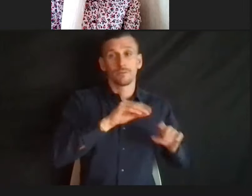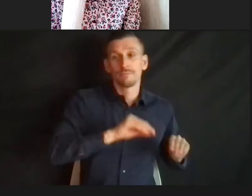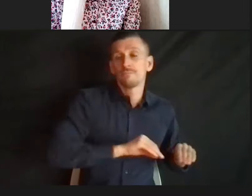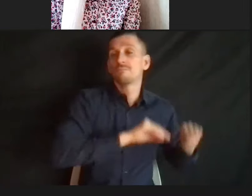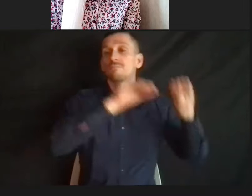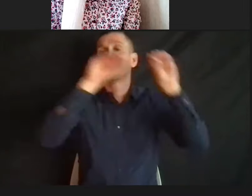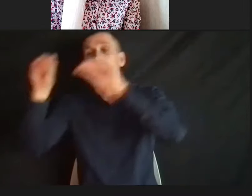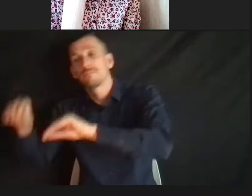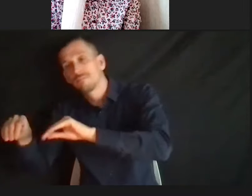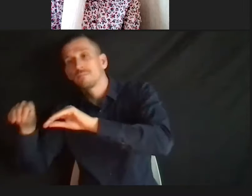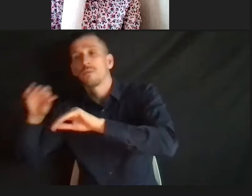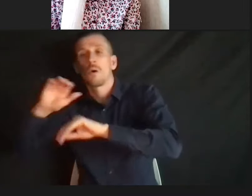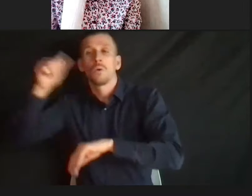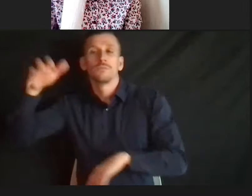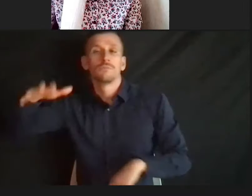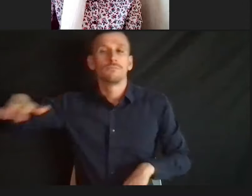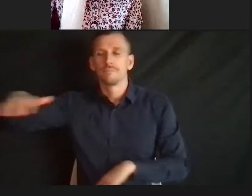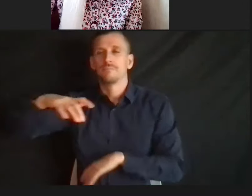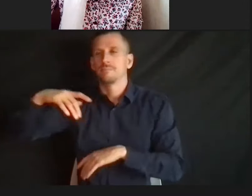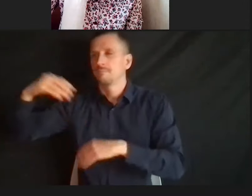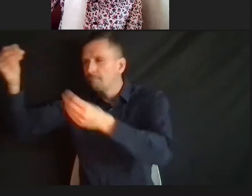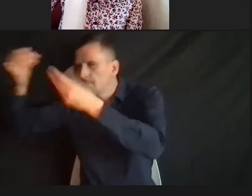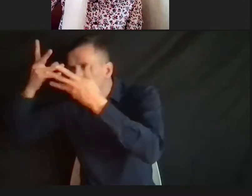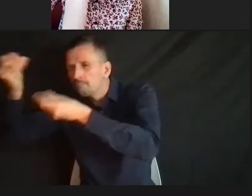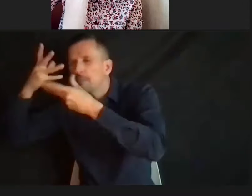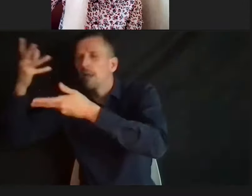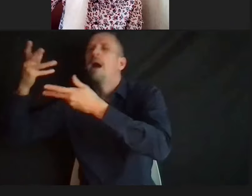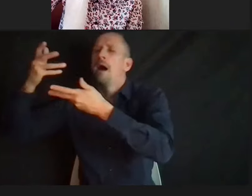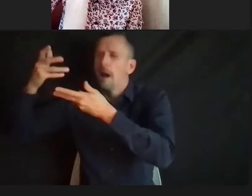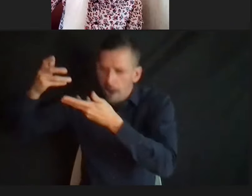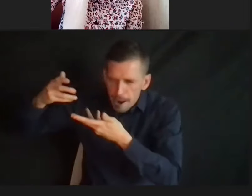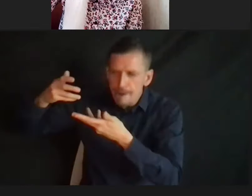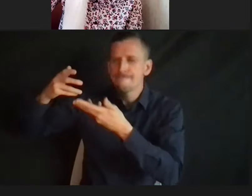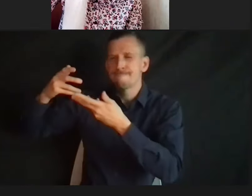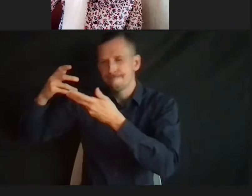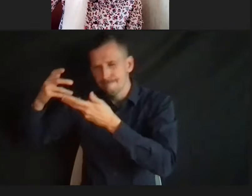portion of the loan that could be quickly reconverted into emergency relief if there